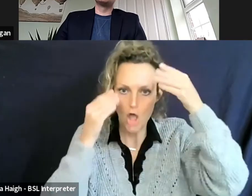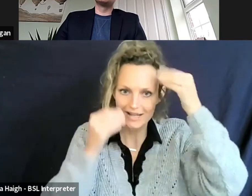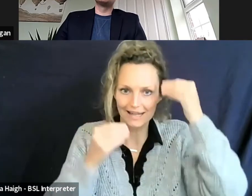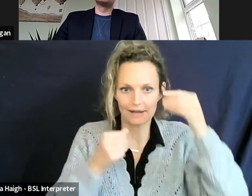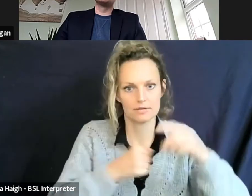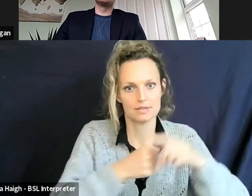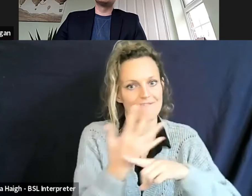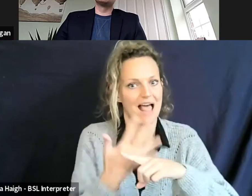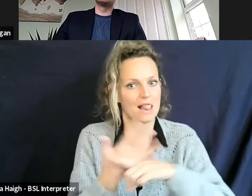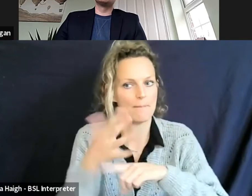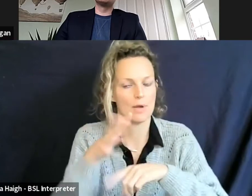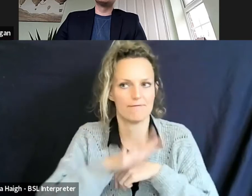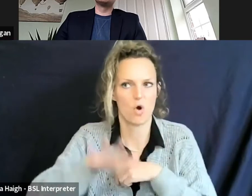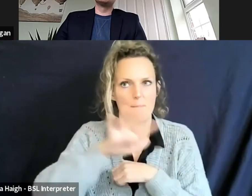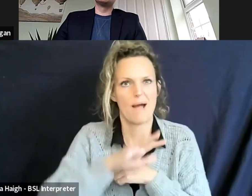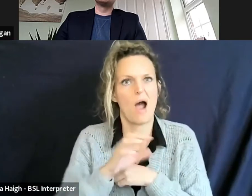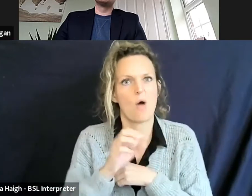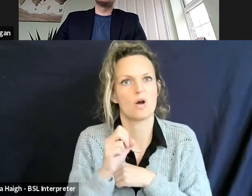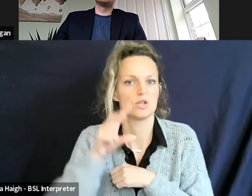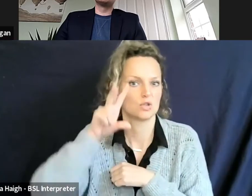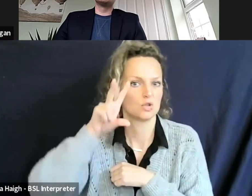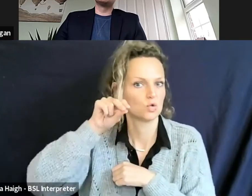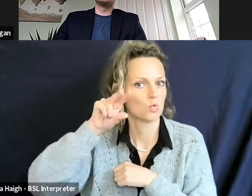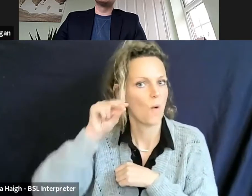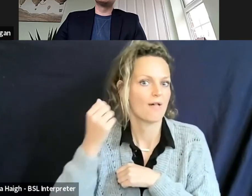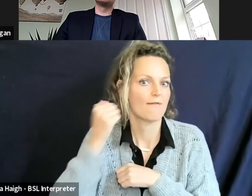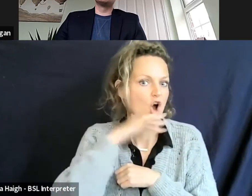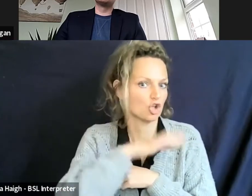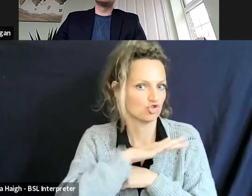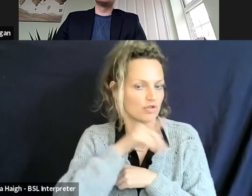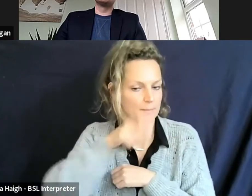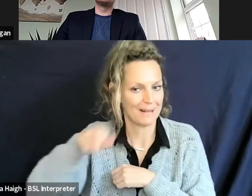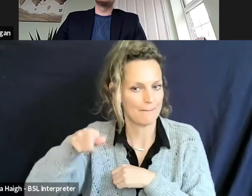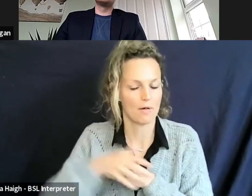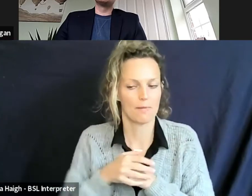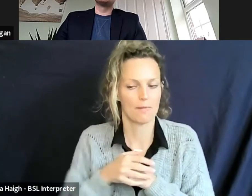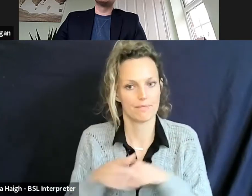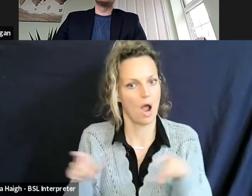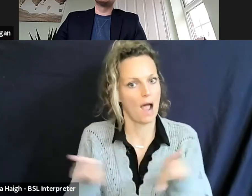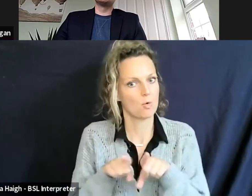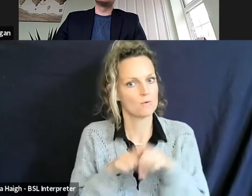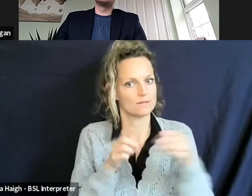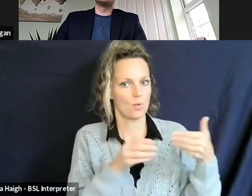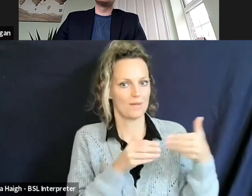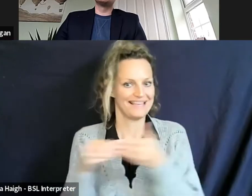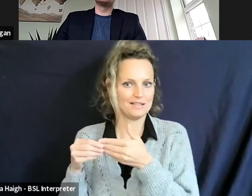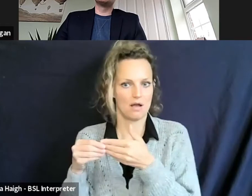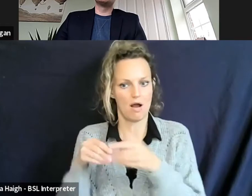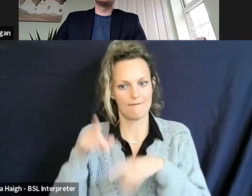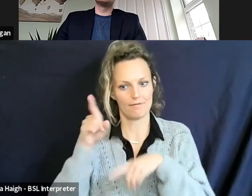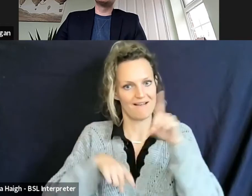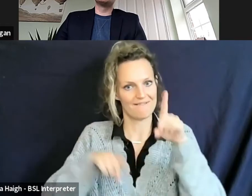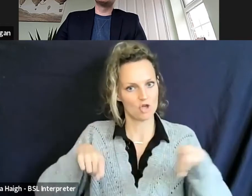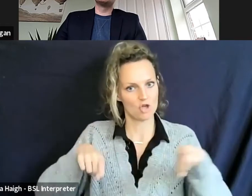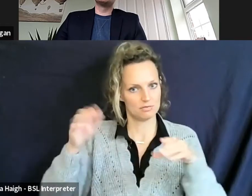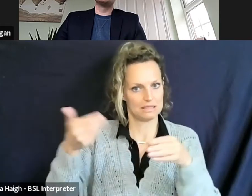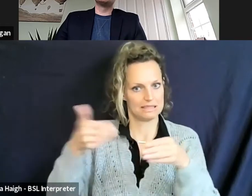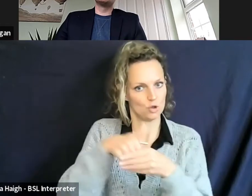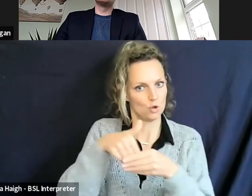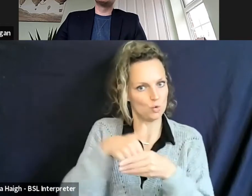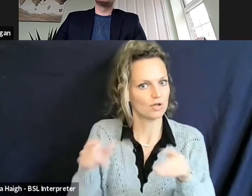I am a capability manager.